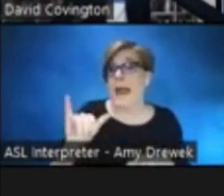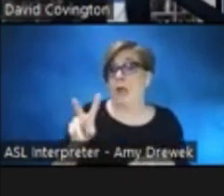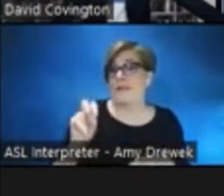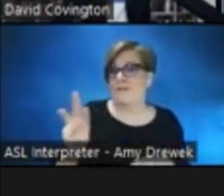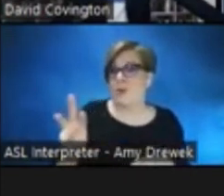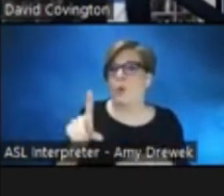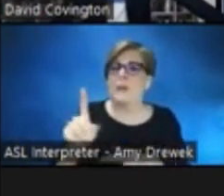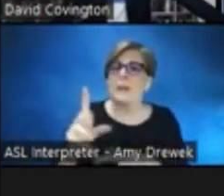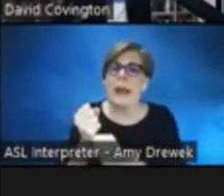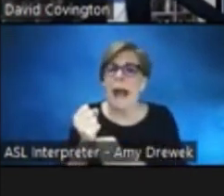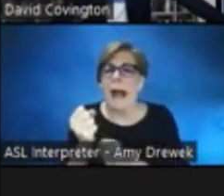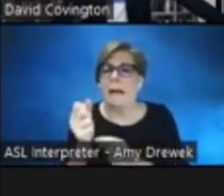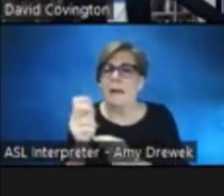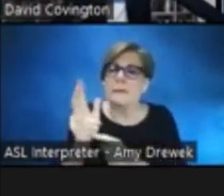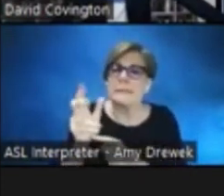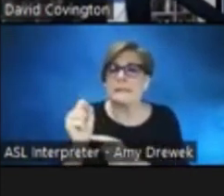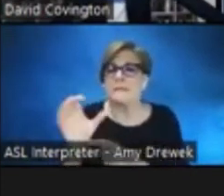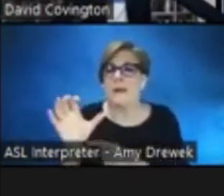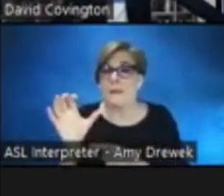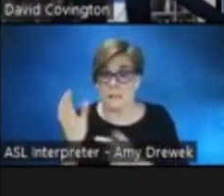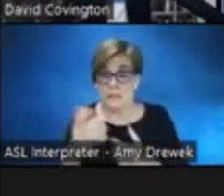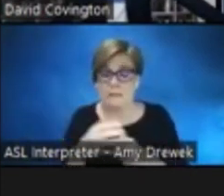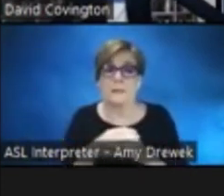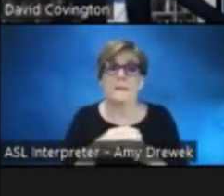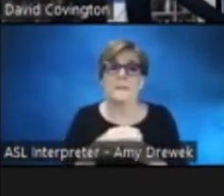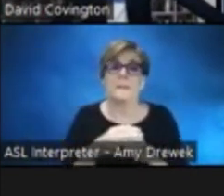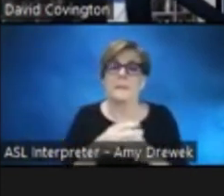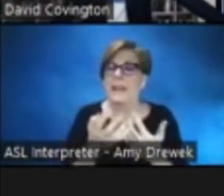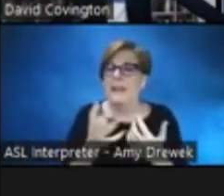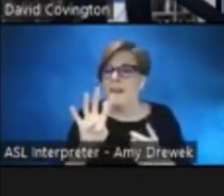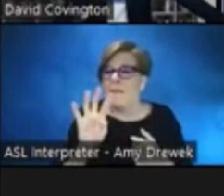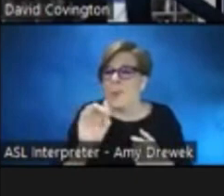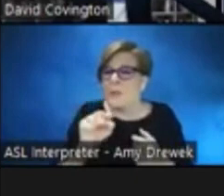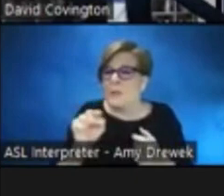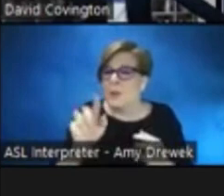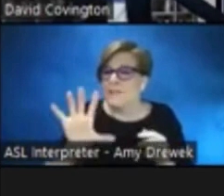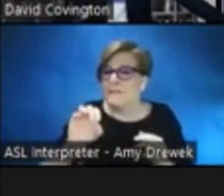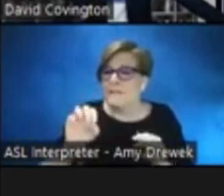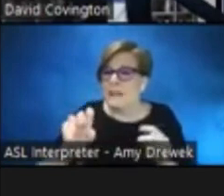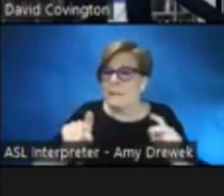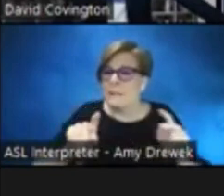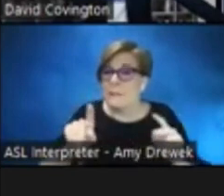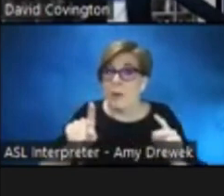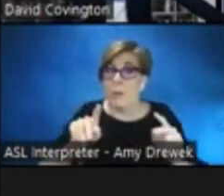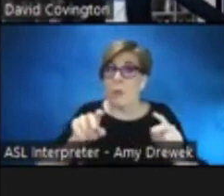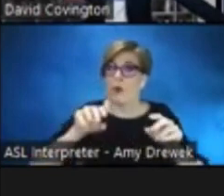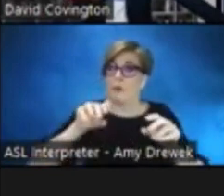WE BELIEVE THERE WERE ABOUT 40 TO 50 IN THAT ROOM.